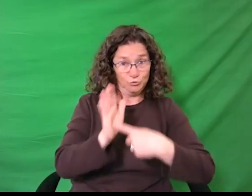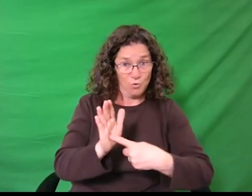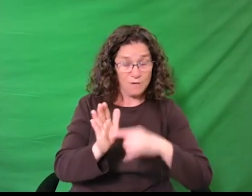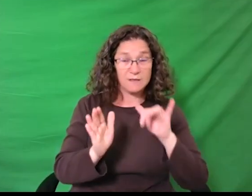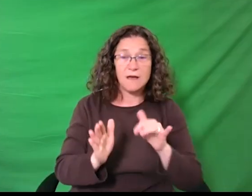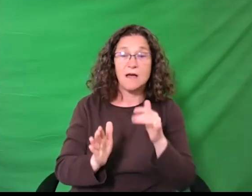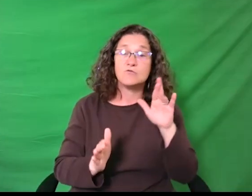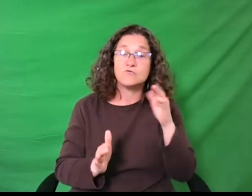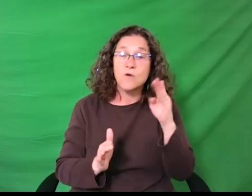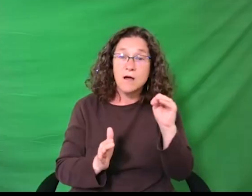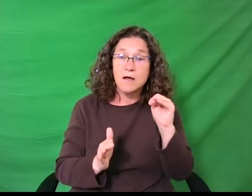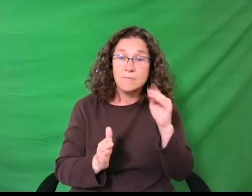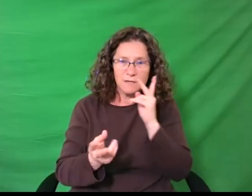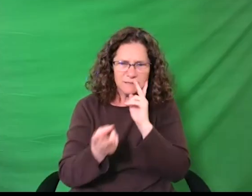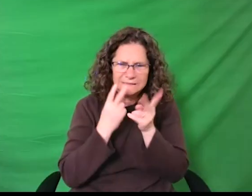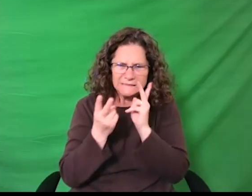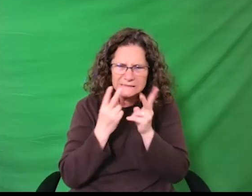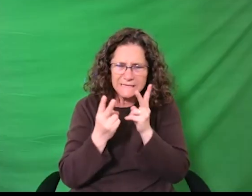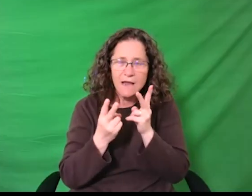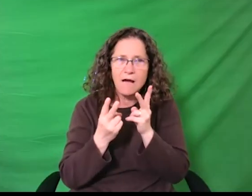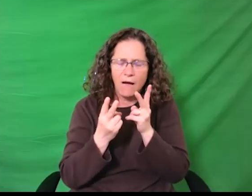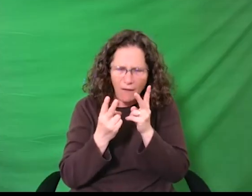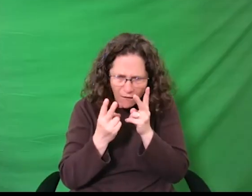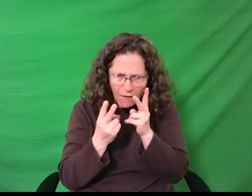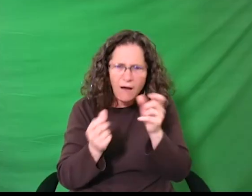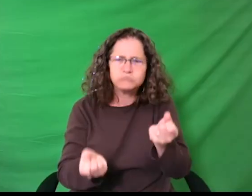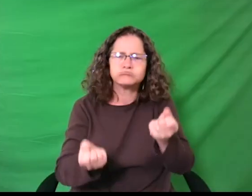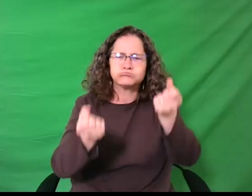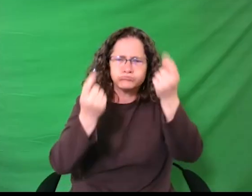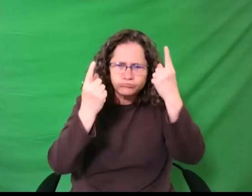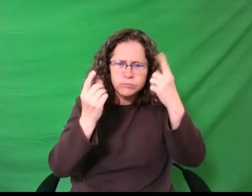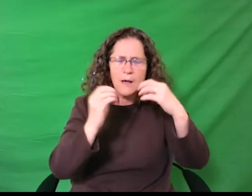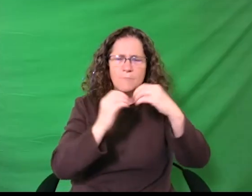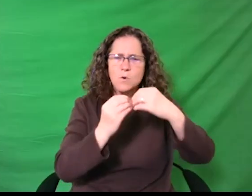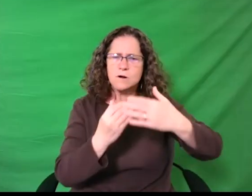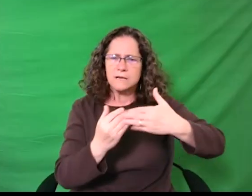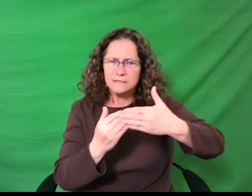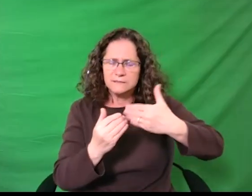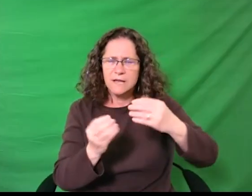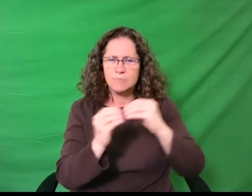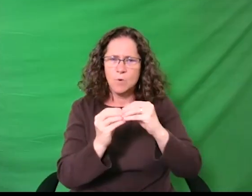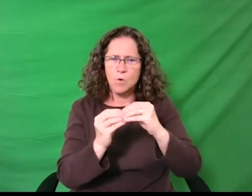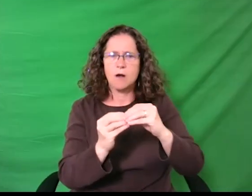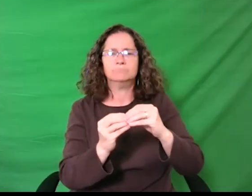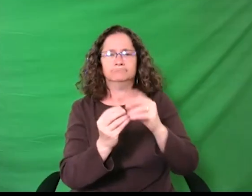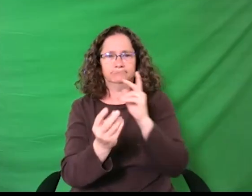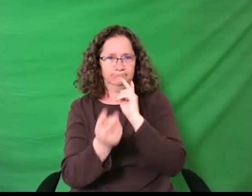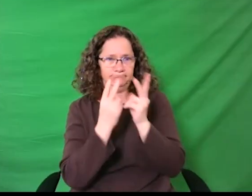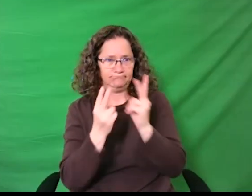makes the concept of rhyme more accessible, more concrete. You can highlight sets of rhyming words